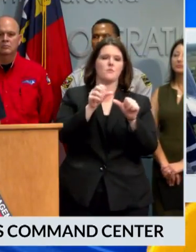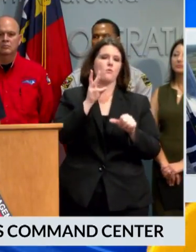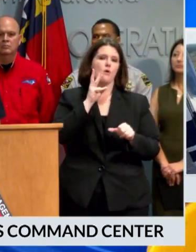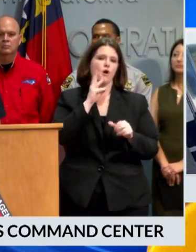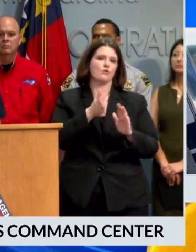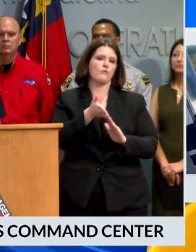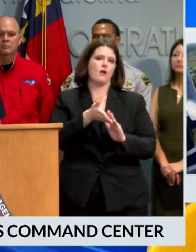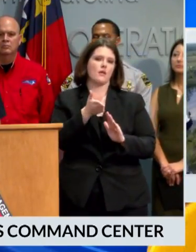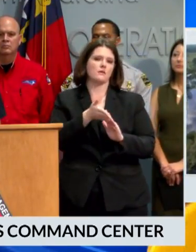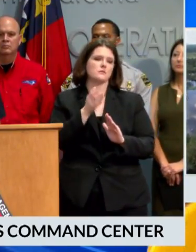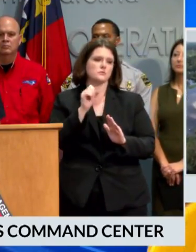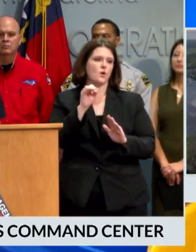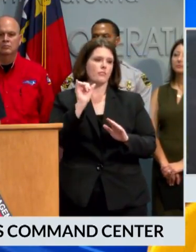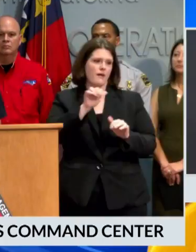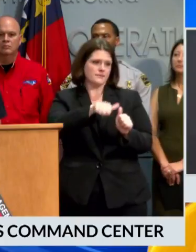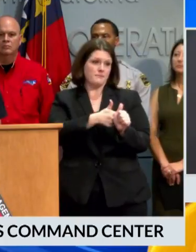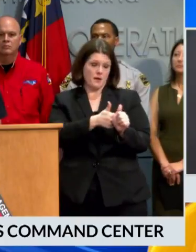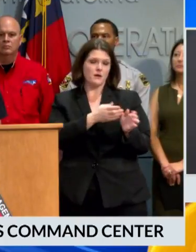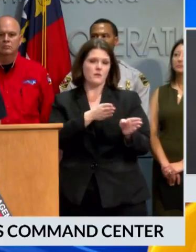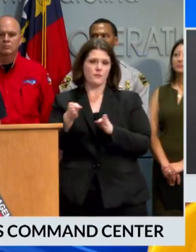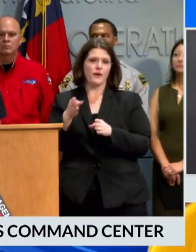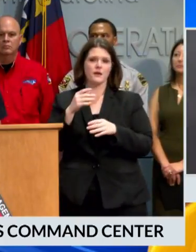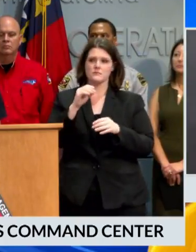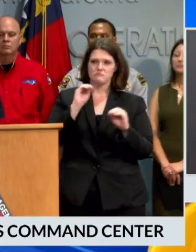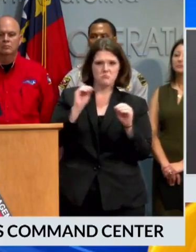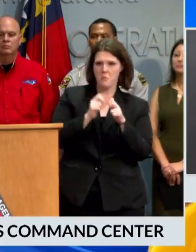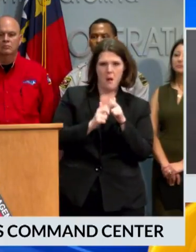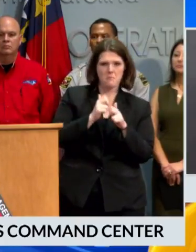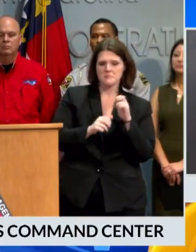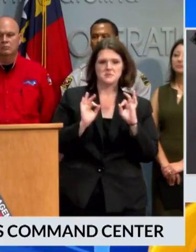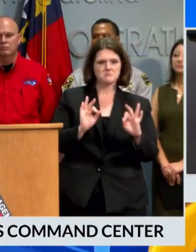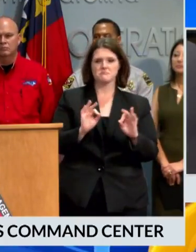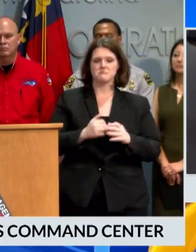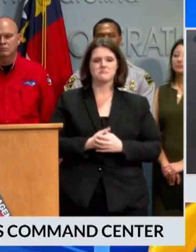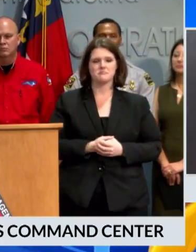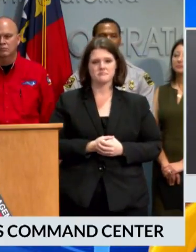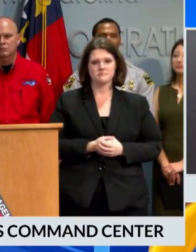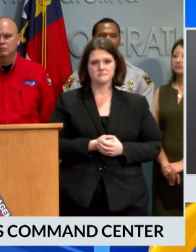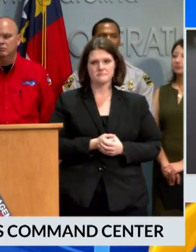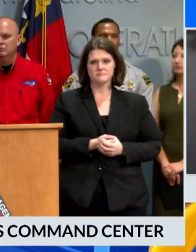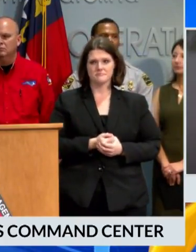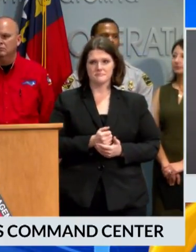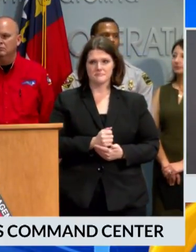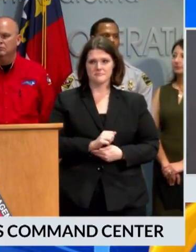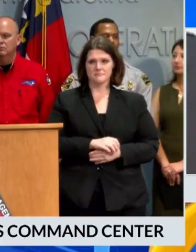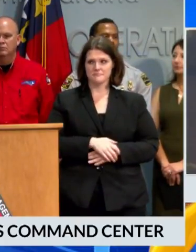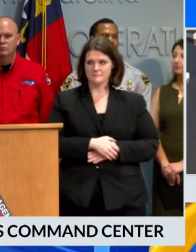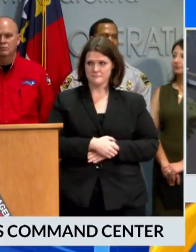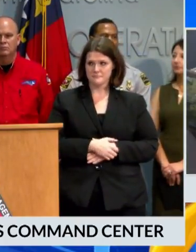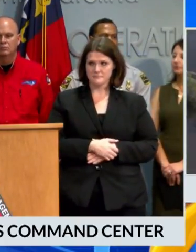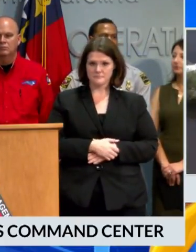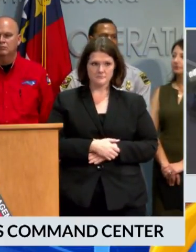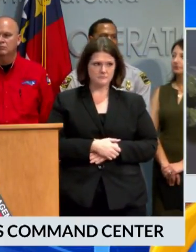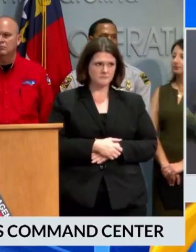INTERCONNECTS WITH JONES AND SO THEY TURNED ON THE INTERCONNECTS AND MAINTAIN THE WATER SYSTEMS. THINGS ARE WORKING BACK UP